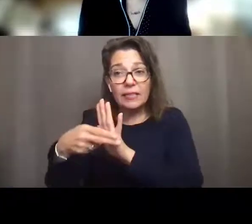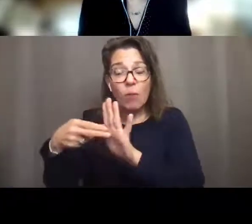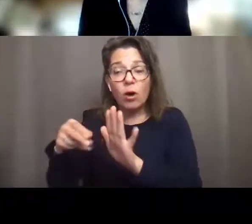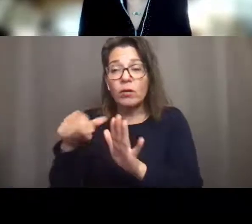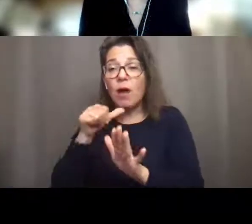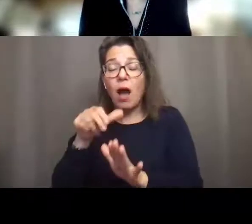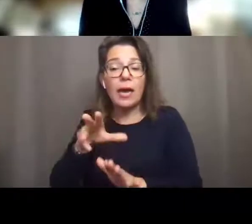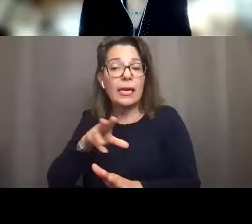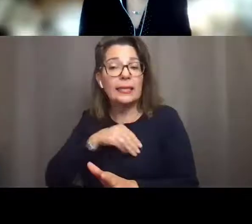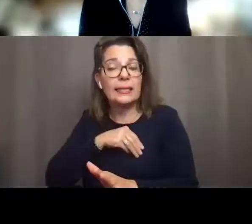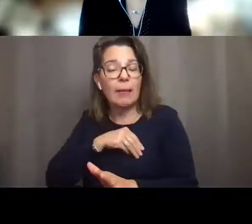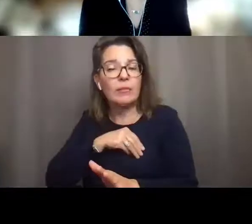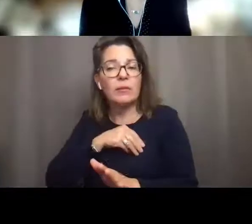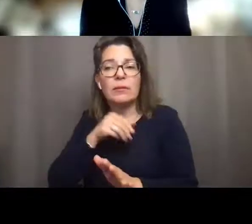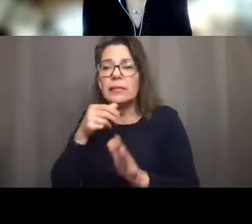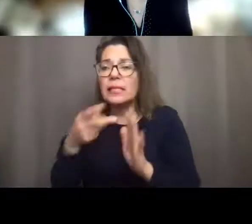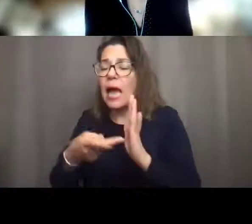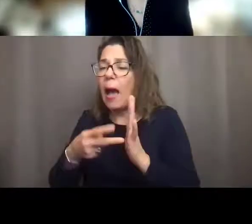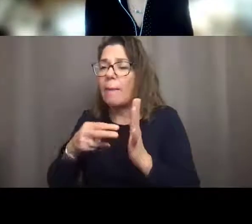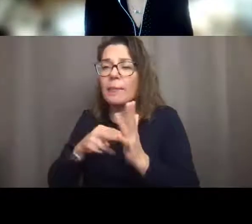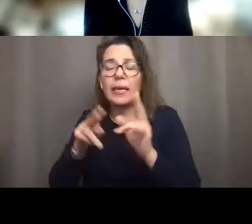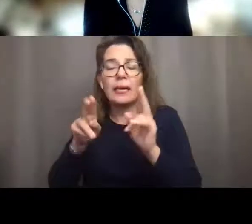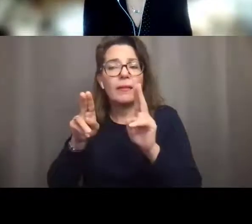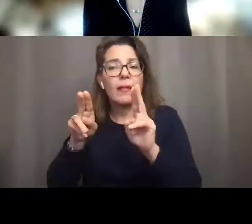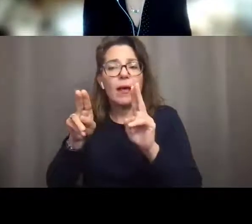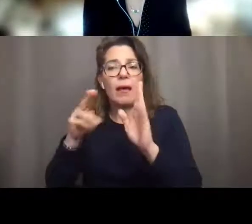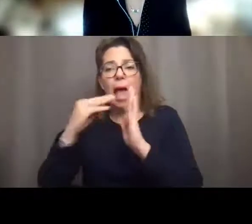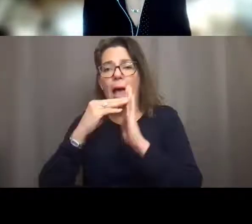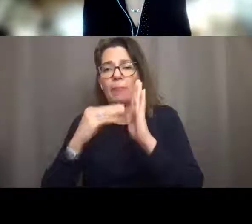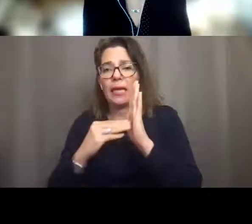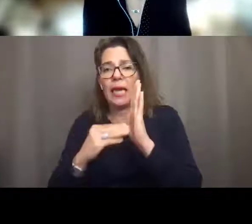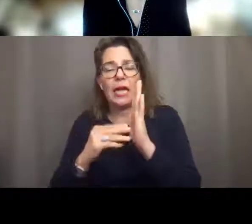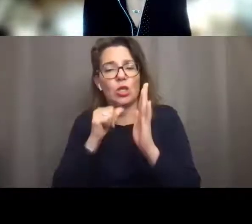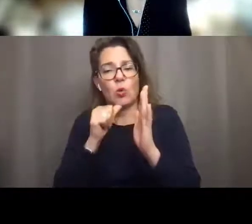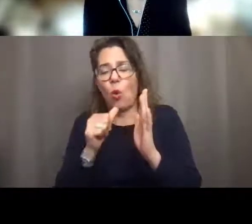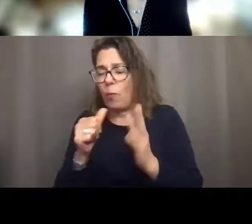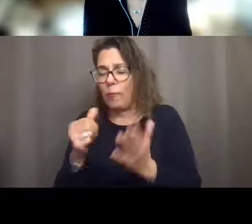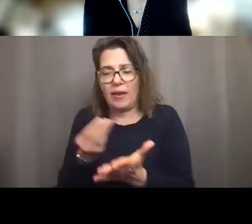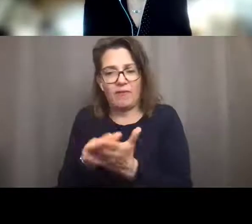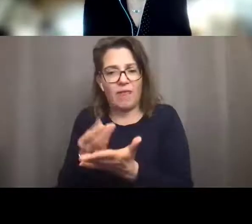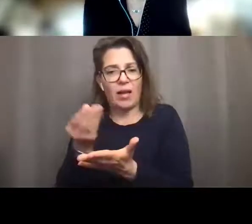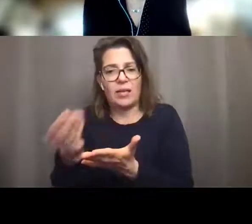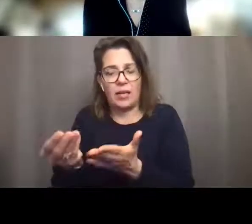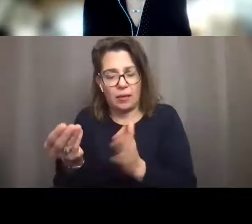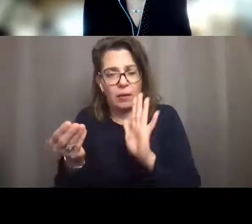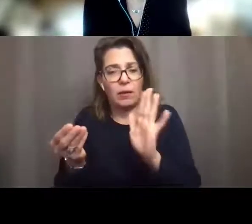that doesn't mean that the application won't be funded. The program official will then work with the PI